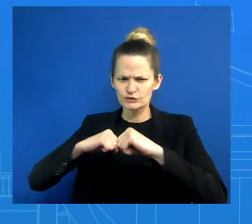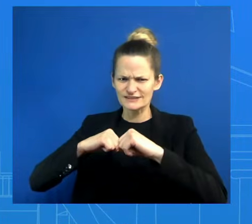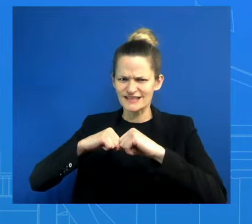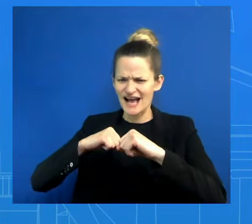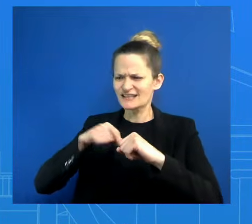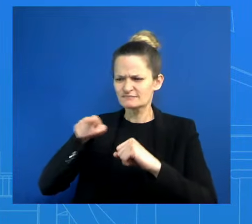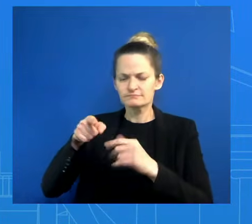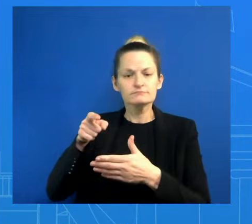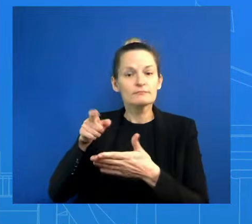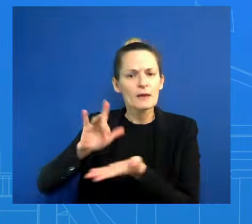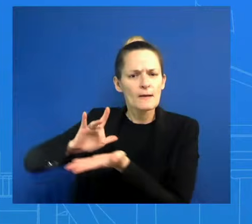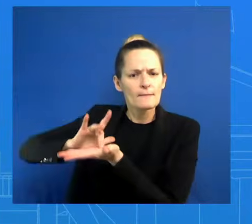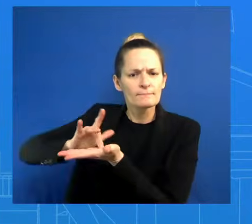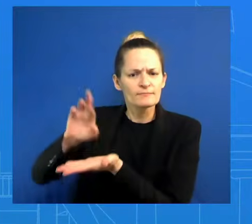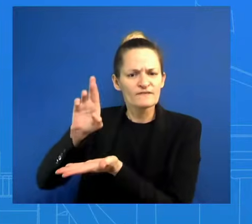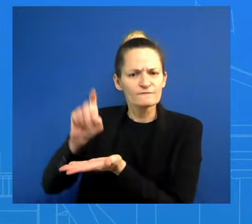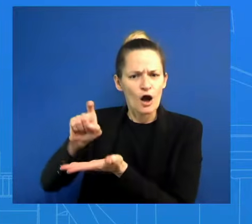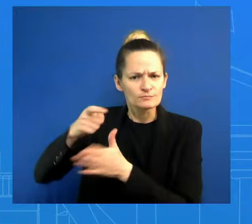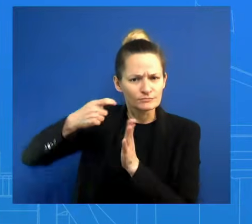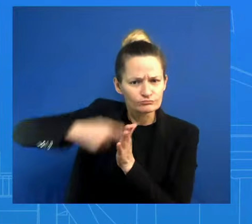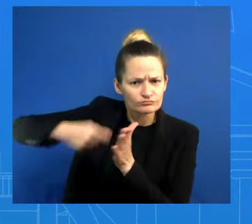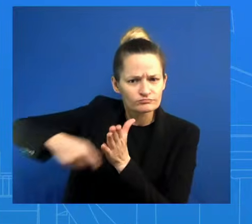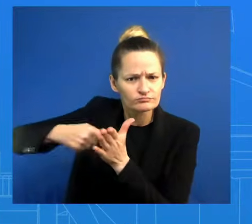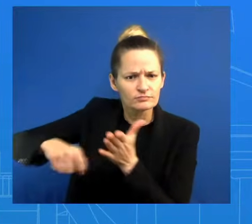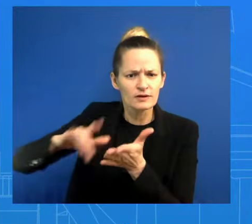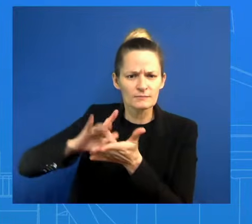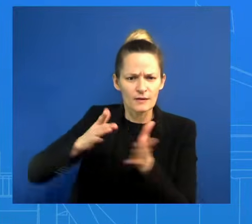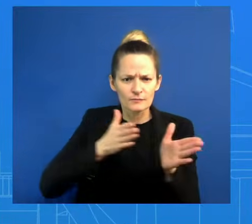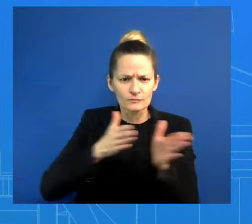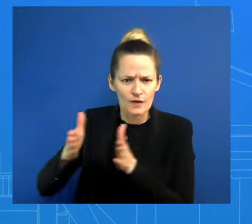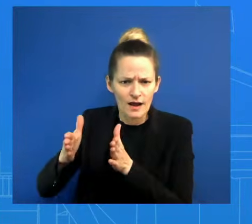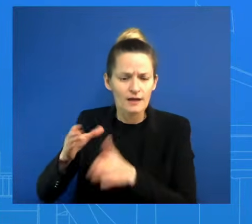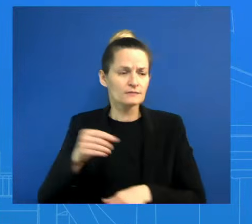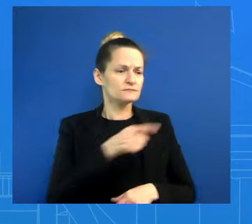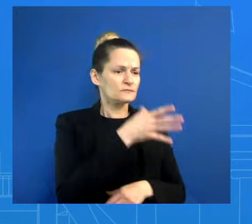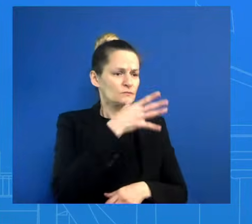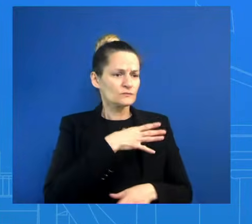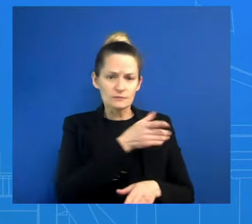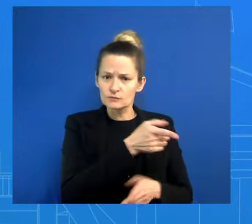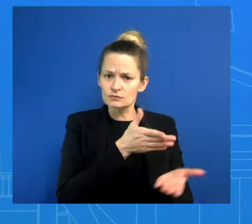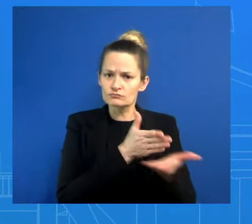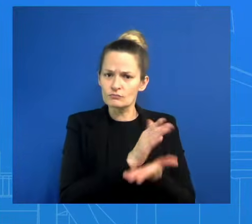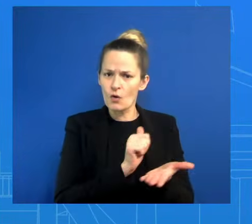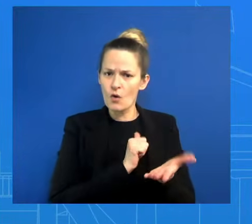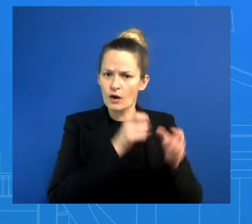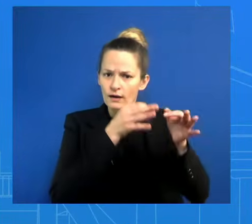to protect the hard-earned pensions of hundreds of thousands of union workers and retirees